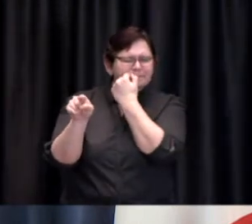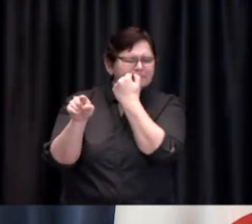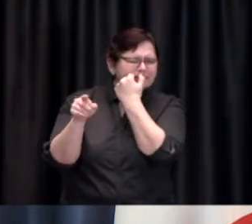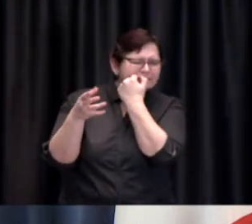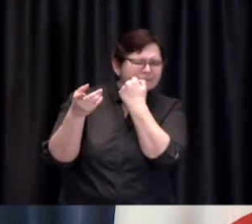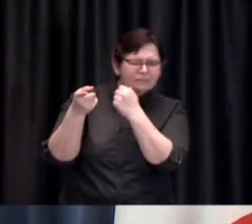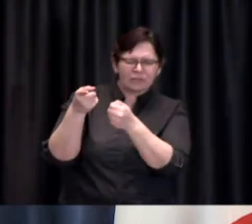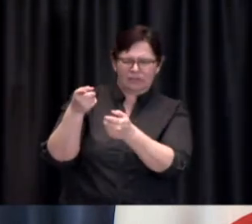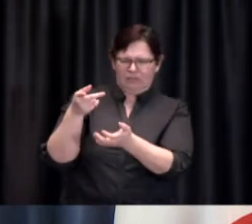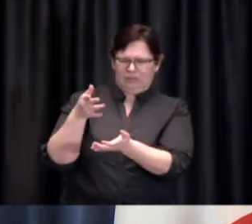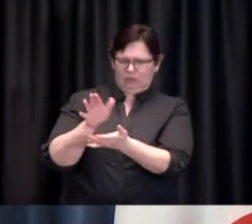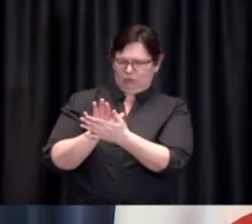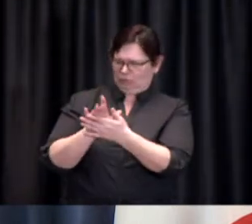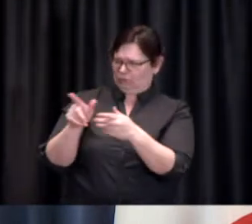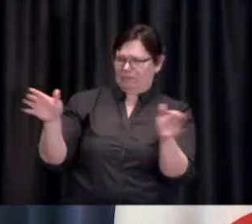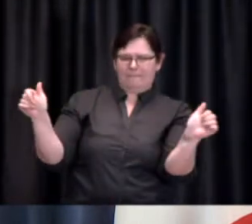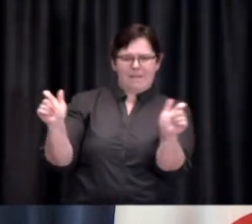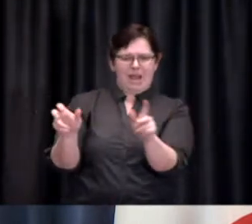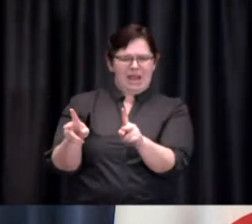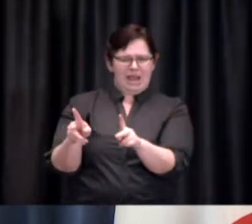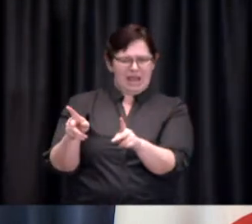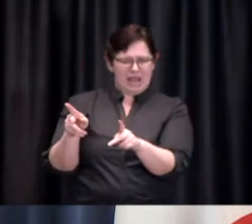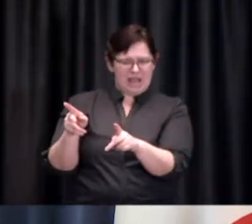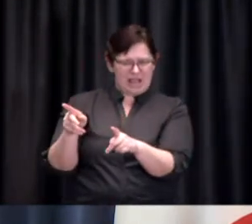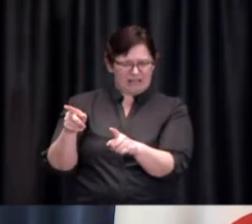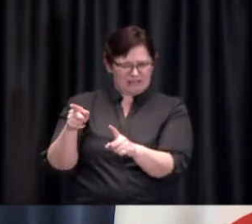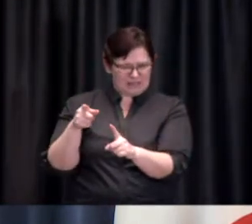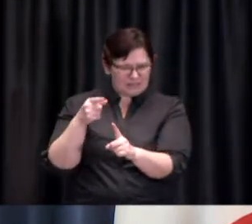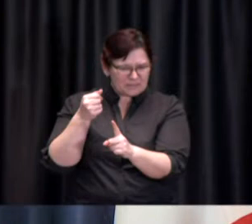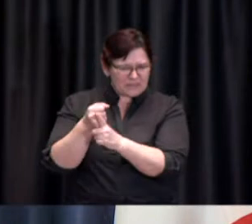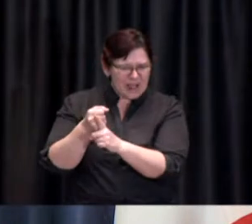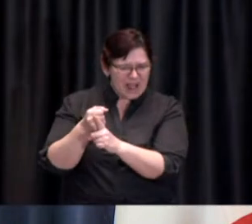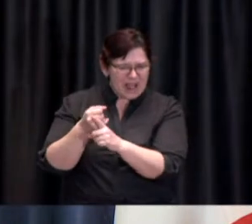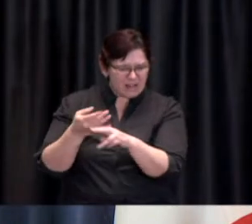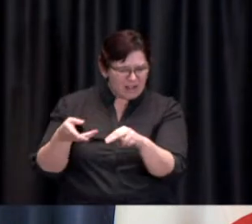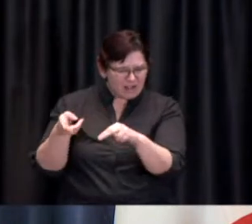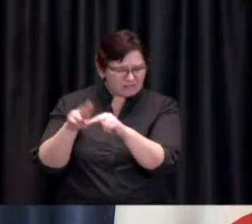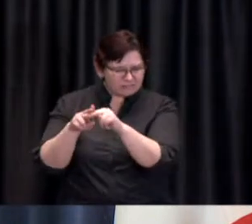is playing any role in the increase in the reproductive number?